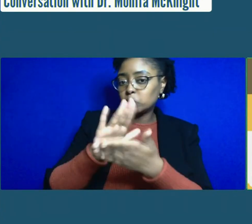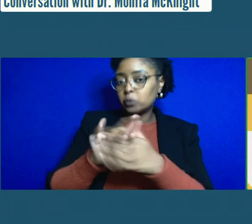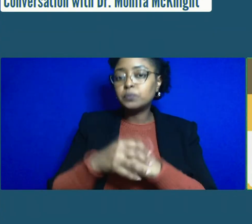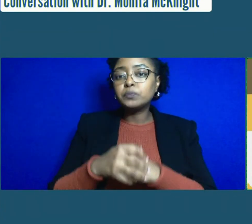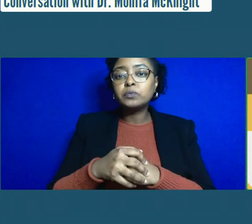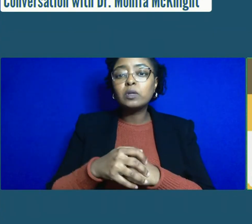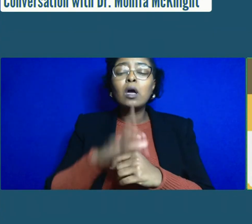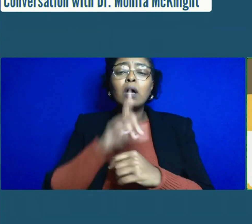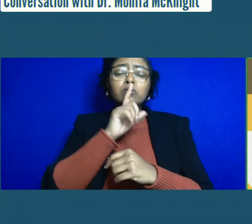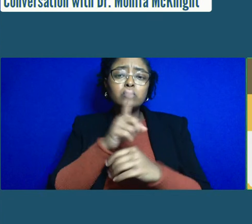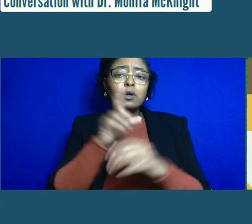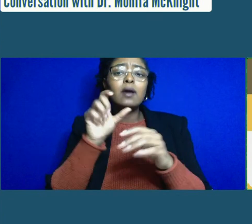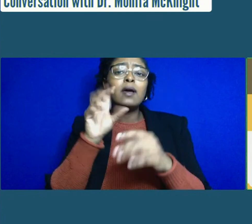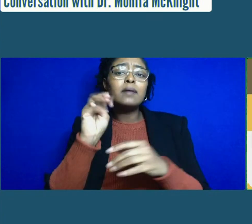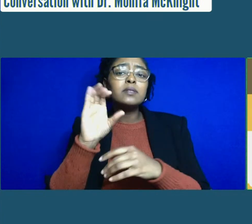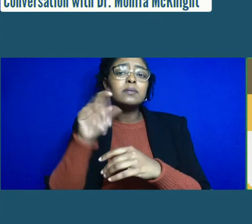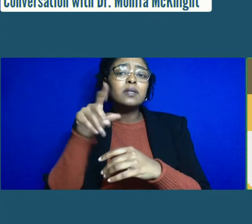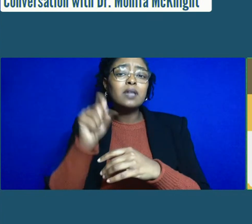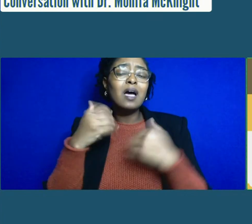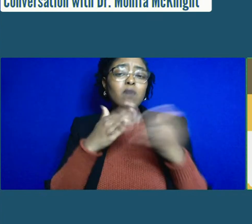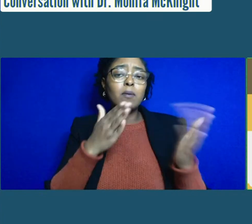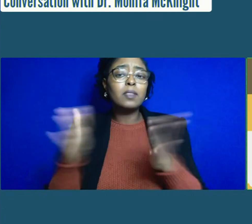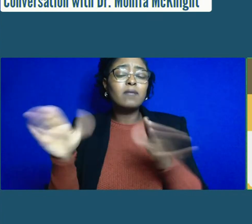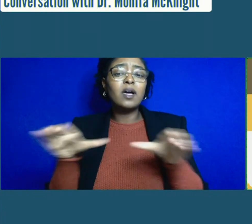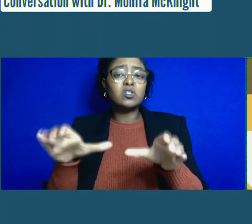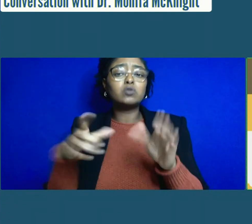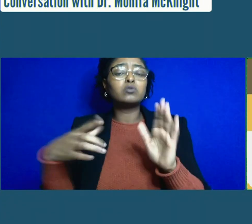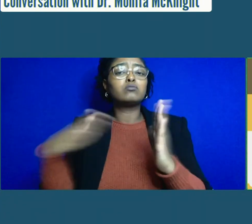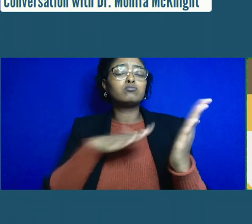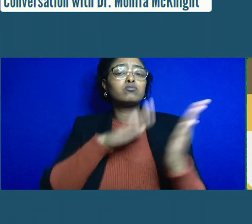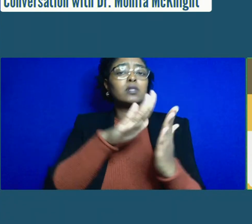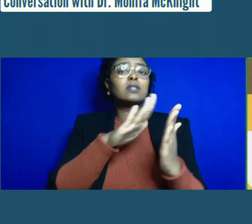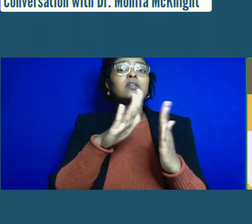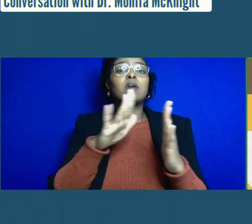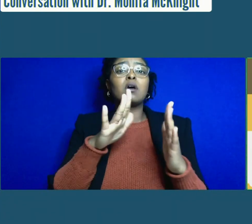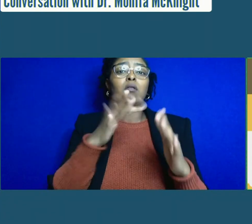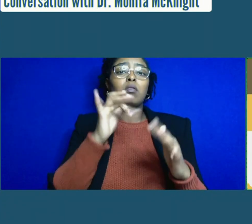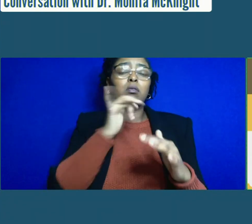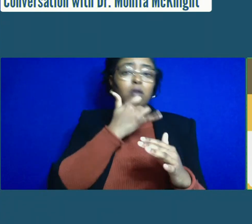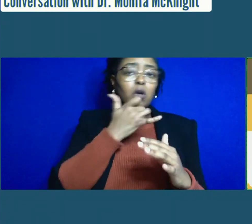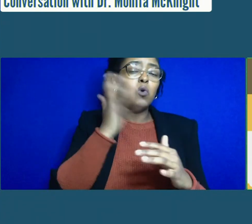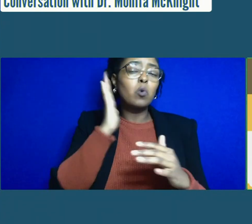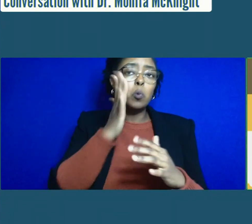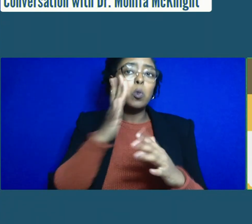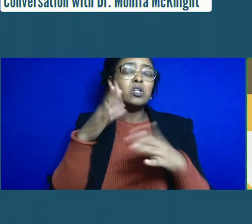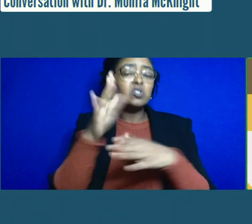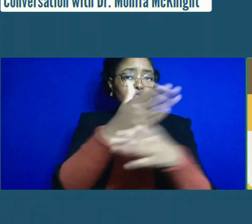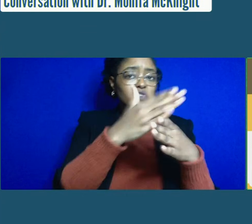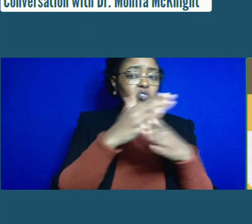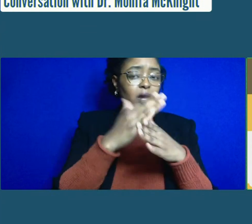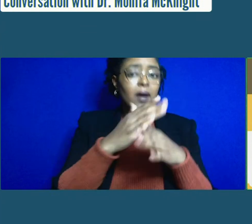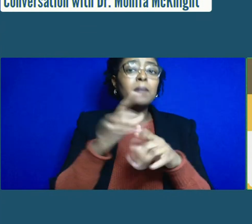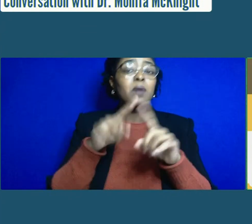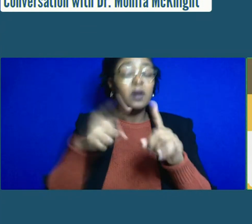see here that many things can be true at the same time. So while it's true that M.C.P.S. has a plan octioto address the